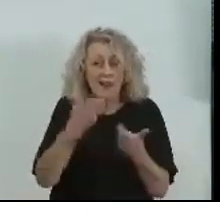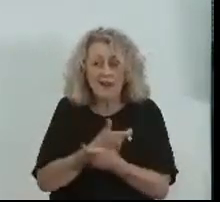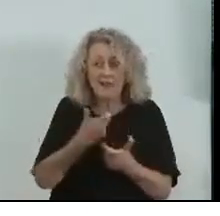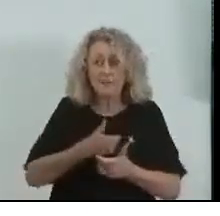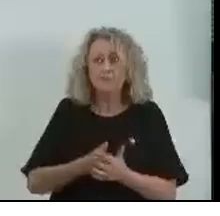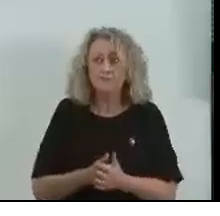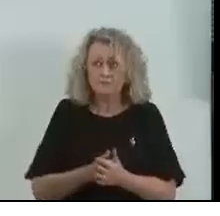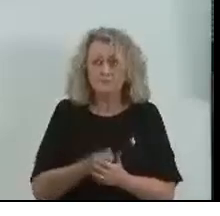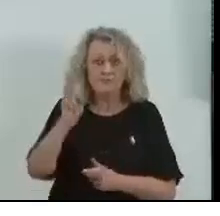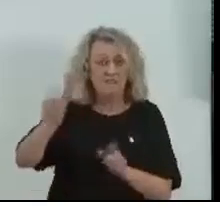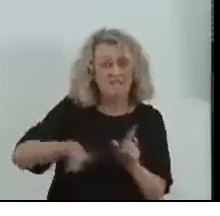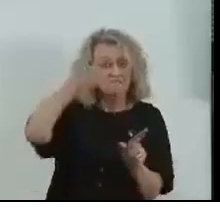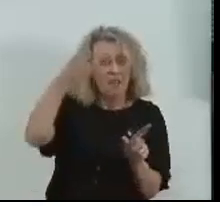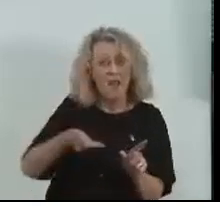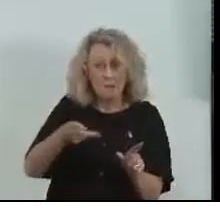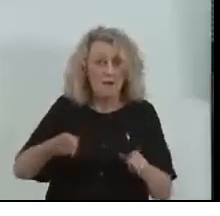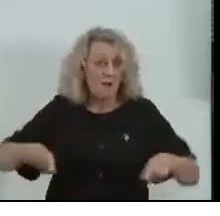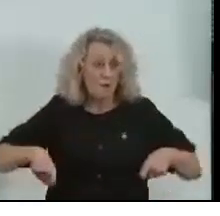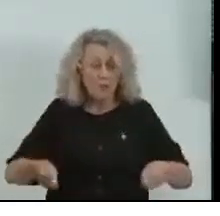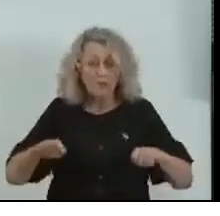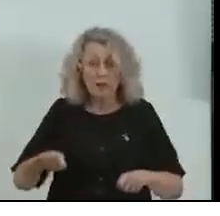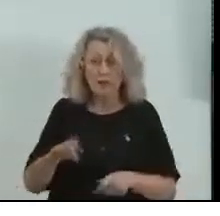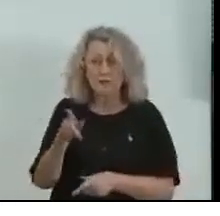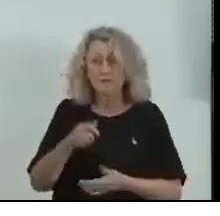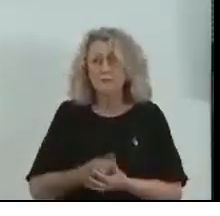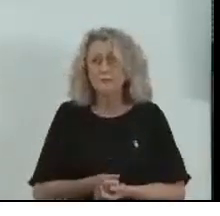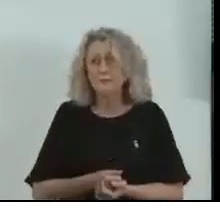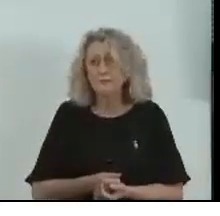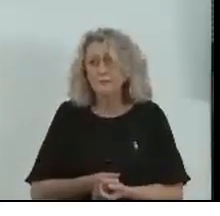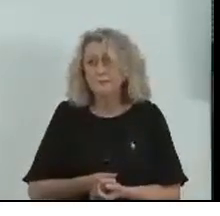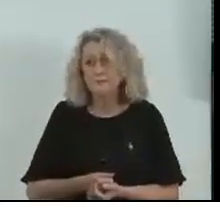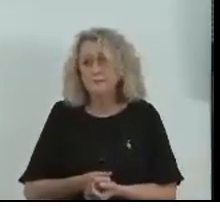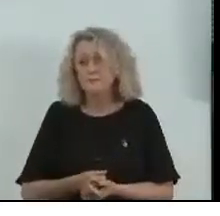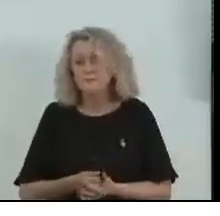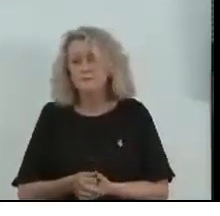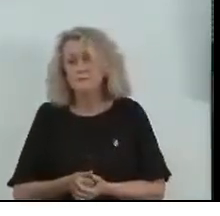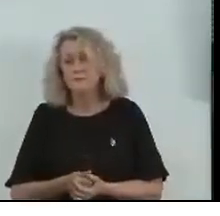Aaron flips himself back into his wheelchair, intercepts a pass and scores triumphantly.